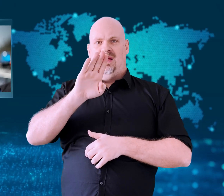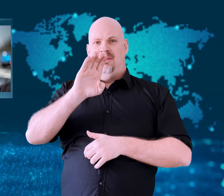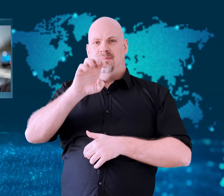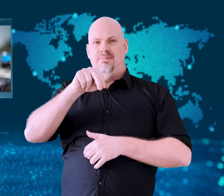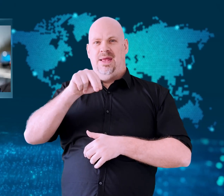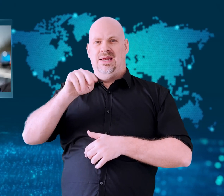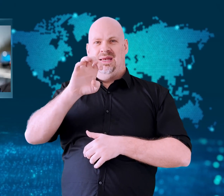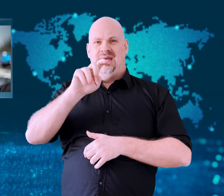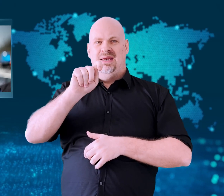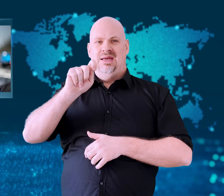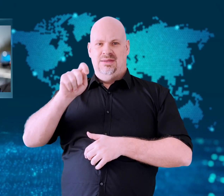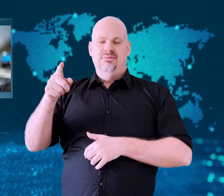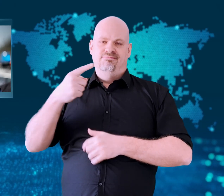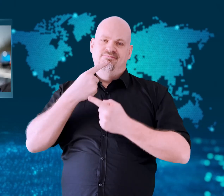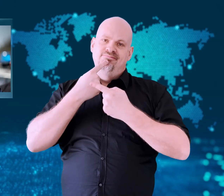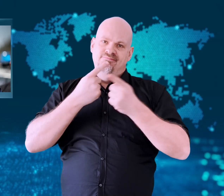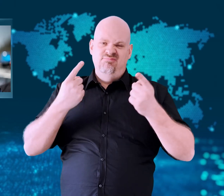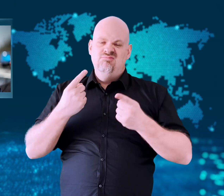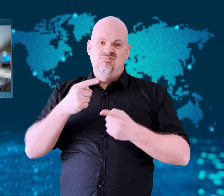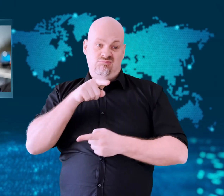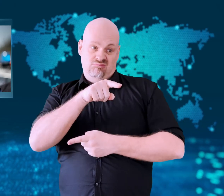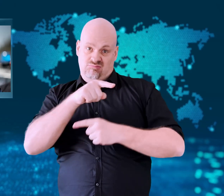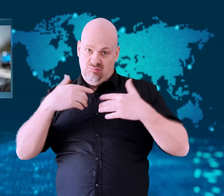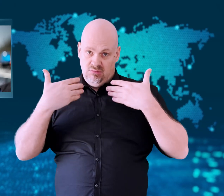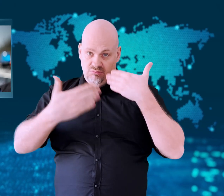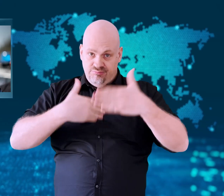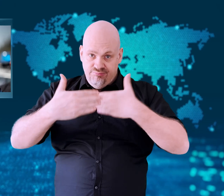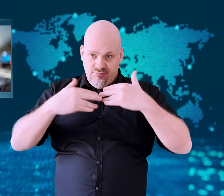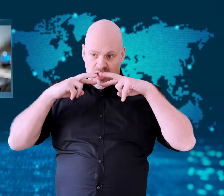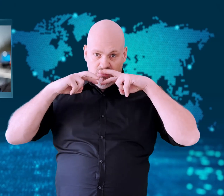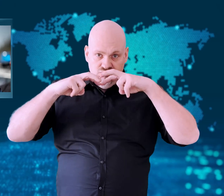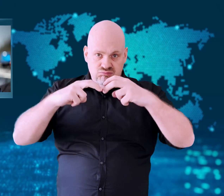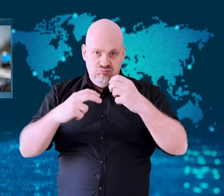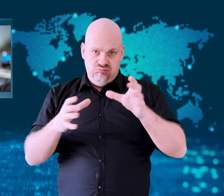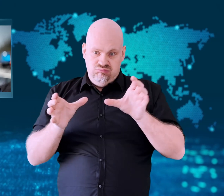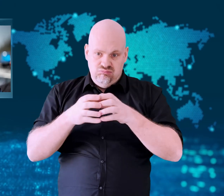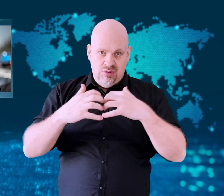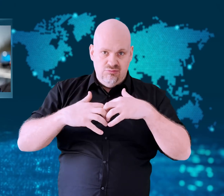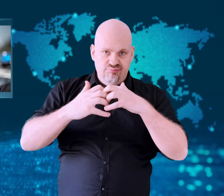Prime Minister, Naftali Bennett,